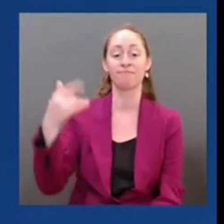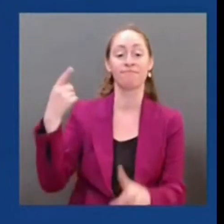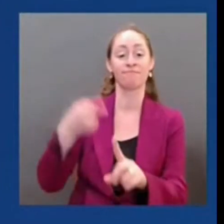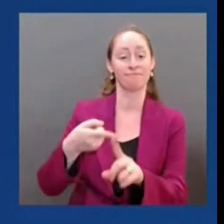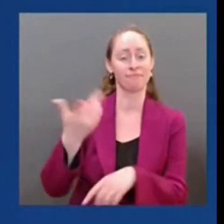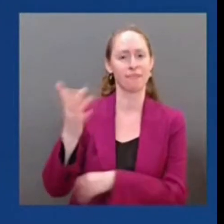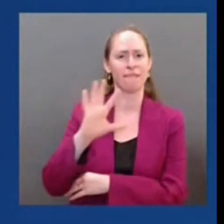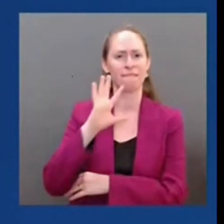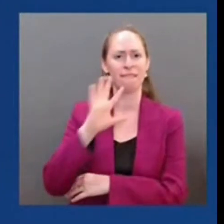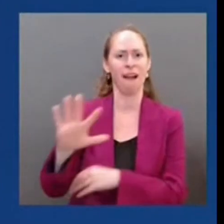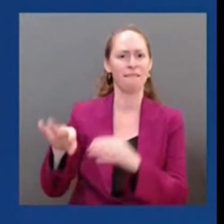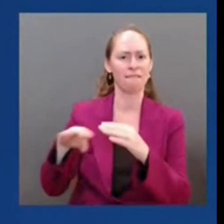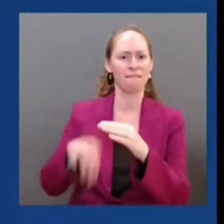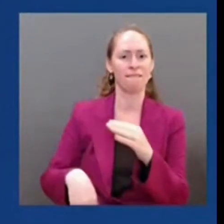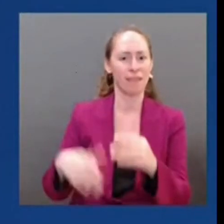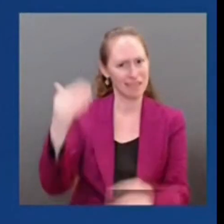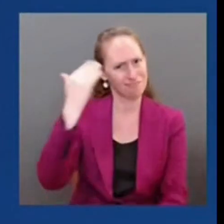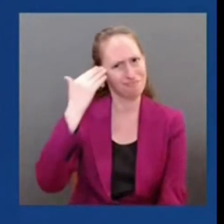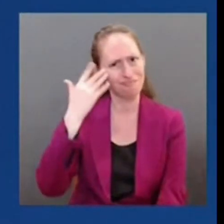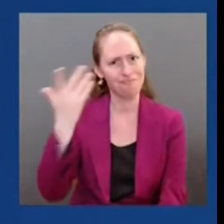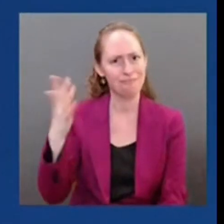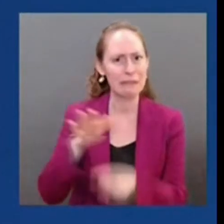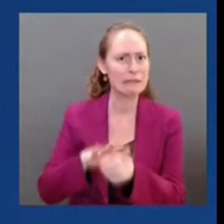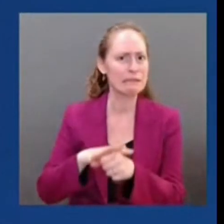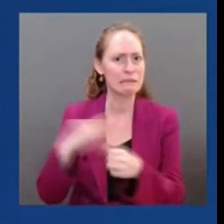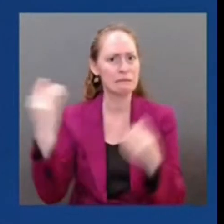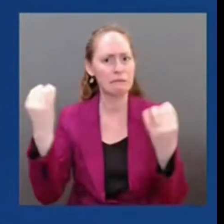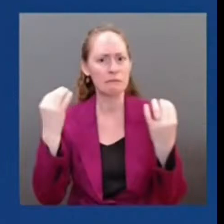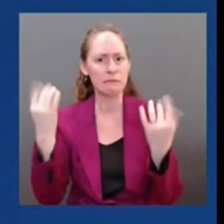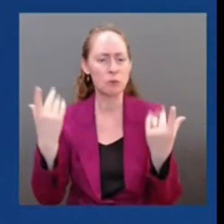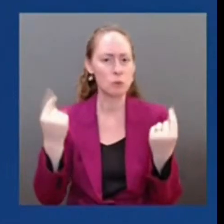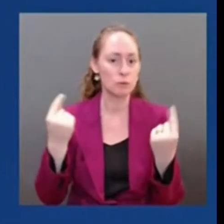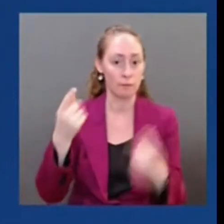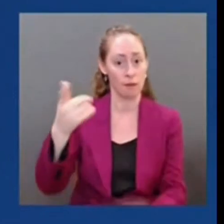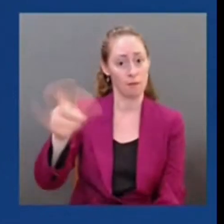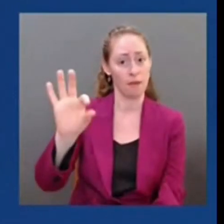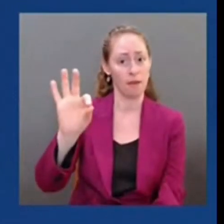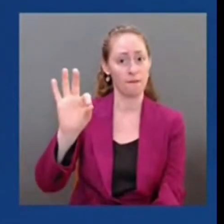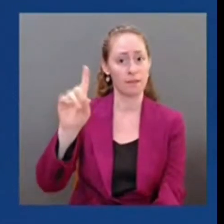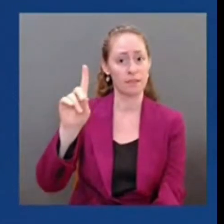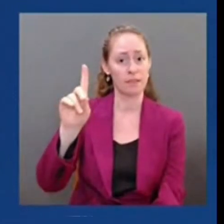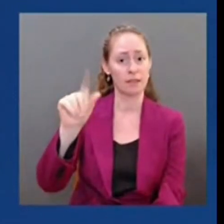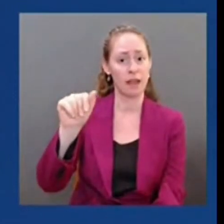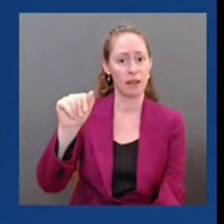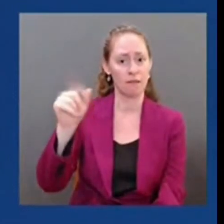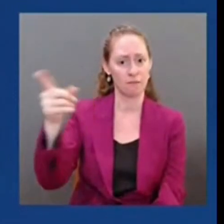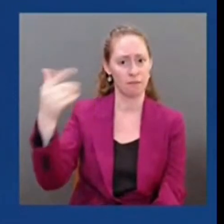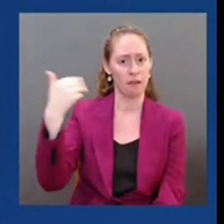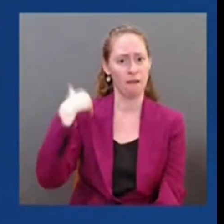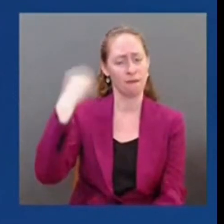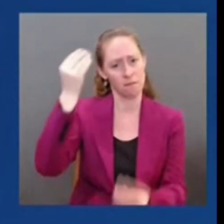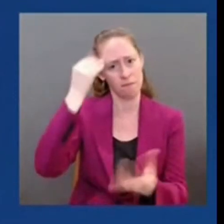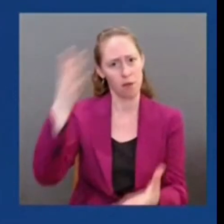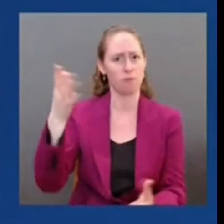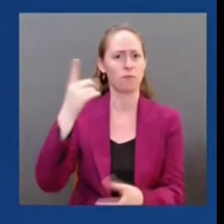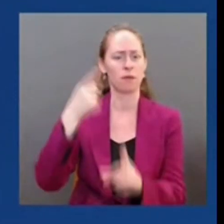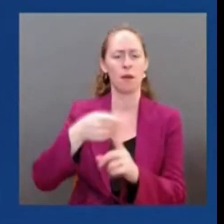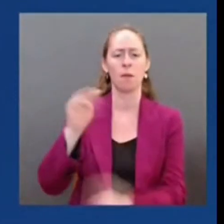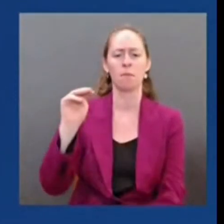THAT I THINK THERE IS ACTUALLY QUITE A BIT OF URGENCY. THE FDA HAS -- I THINK THEY